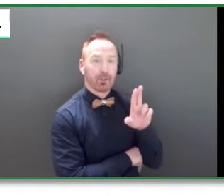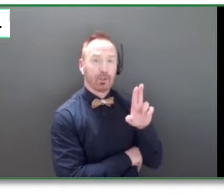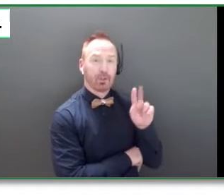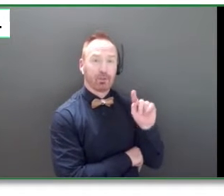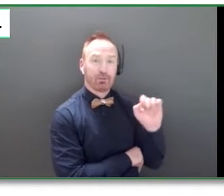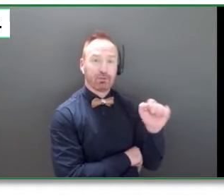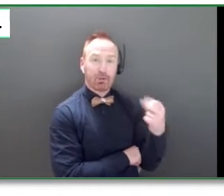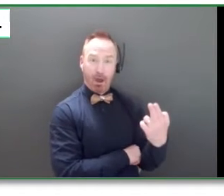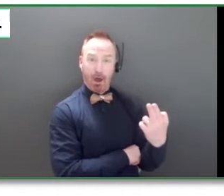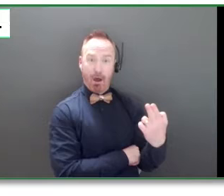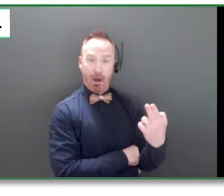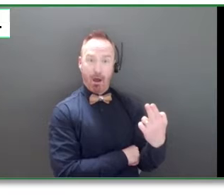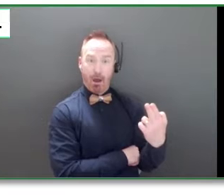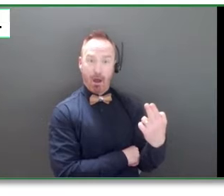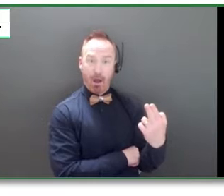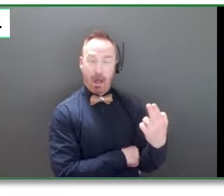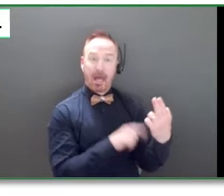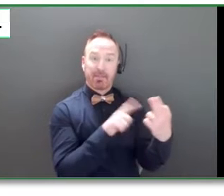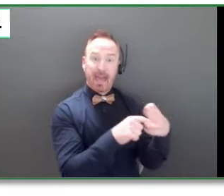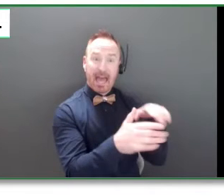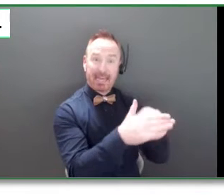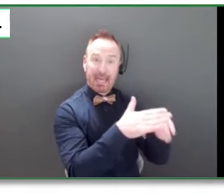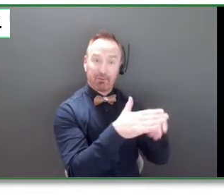entrance but then when